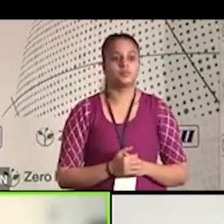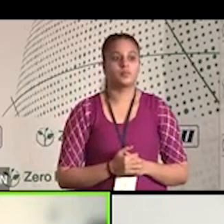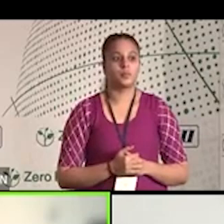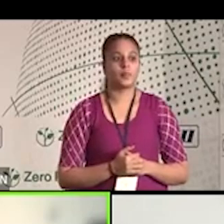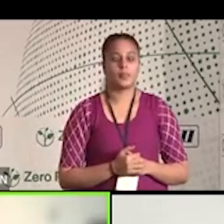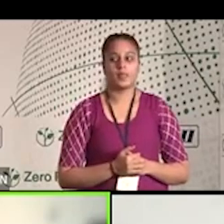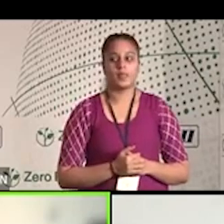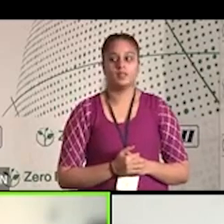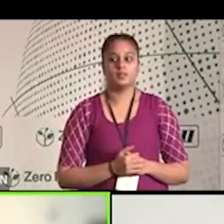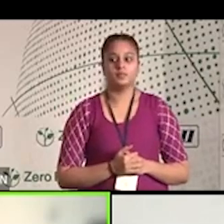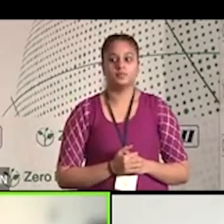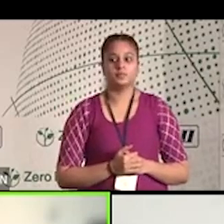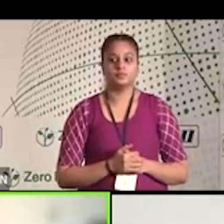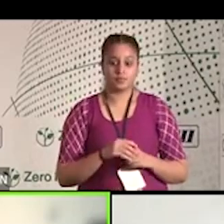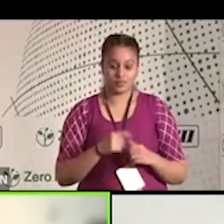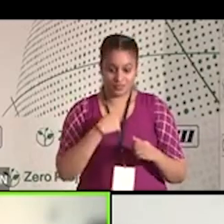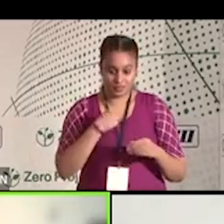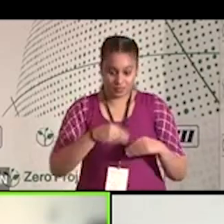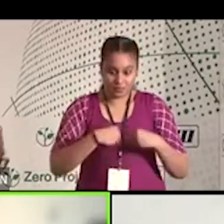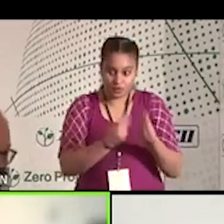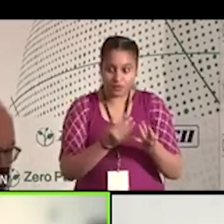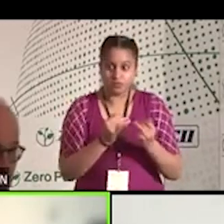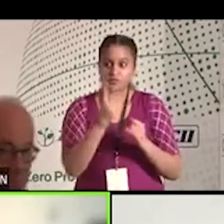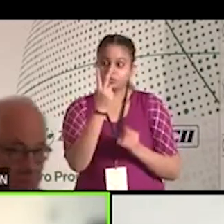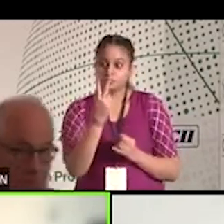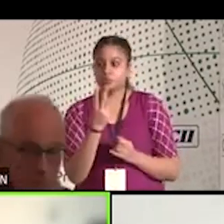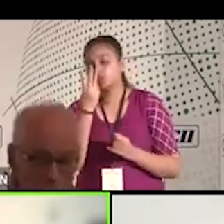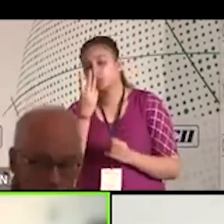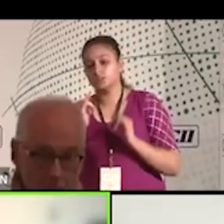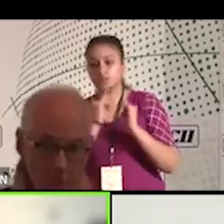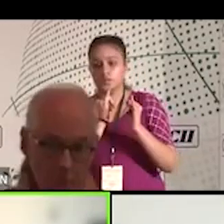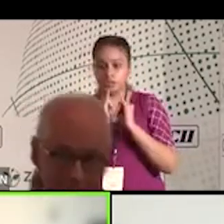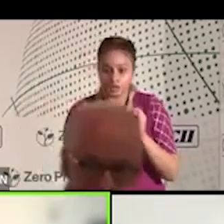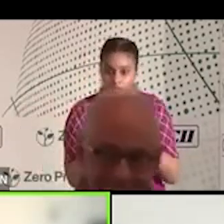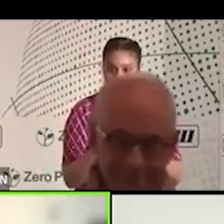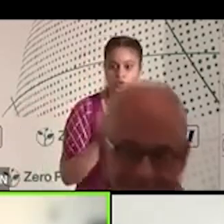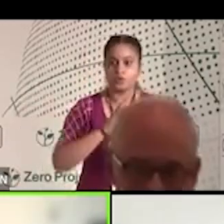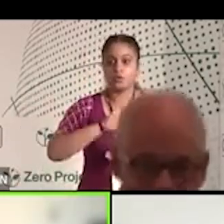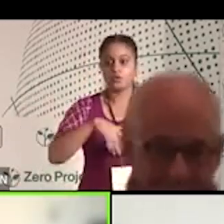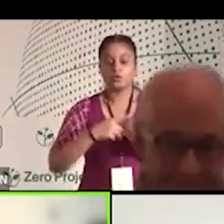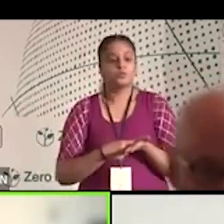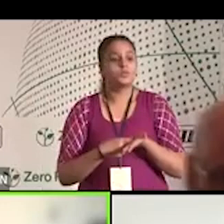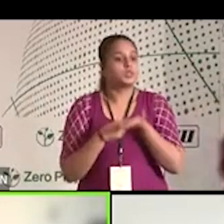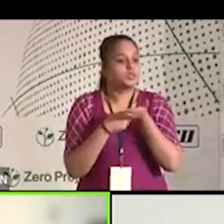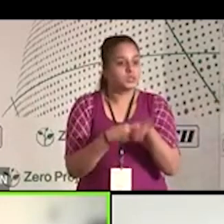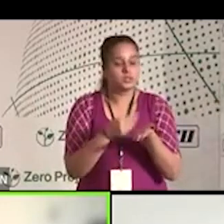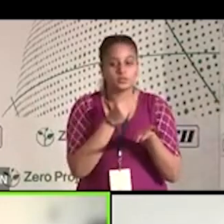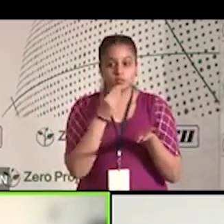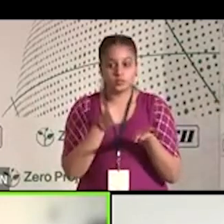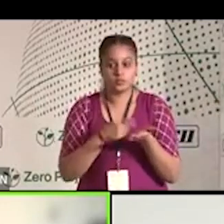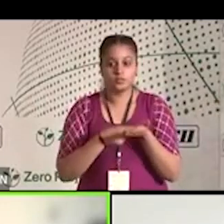interview tables, interview words, and we request a certain number of,